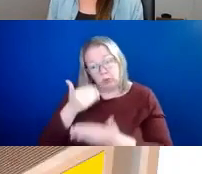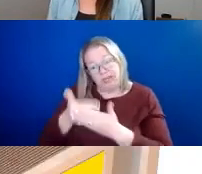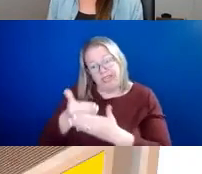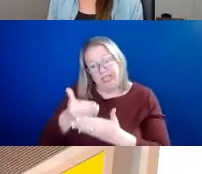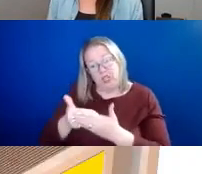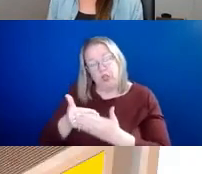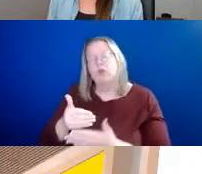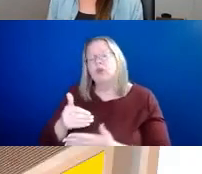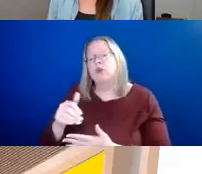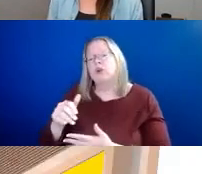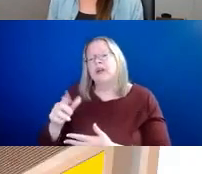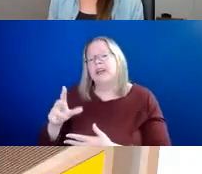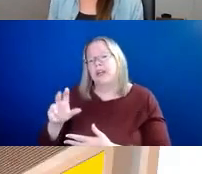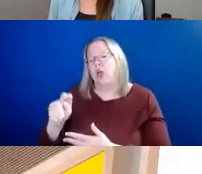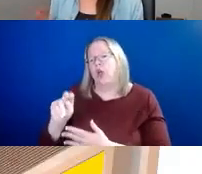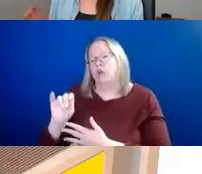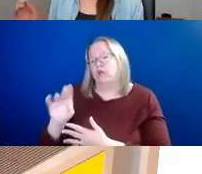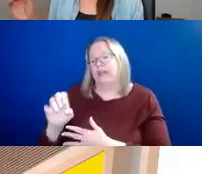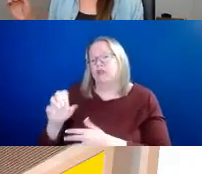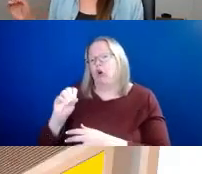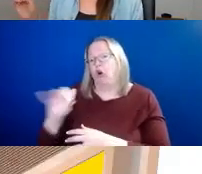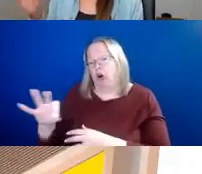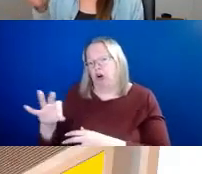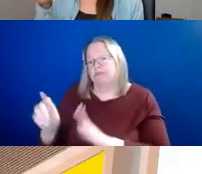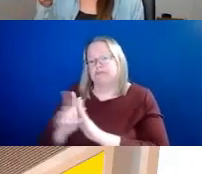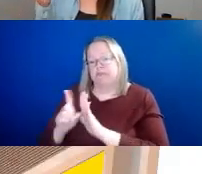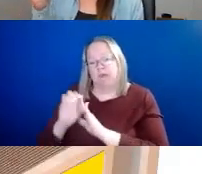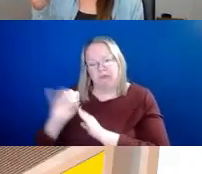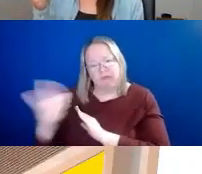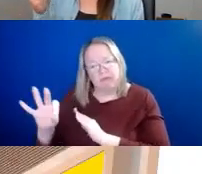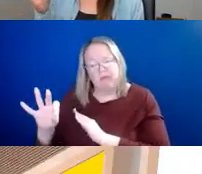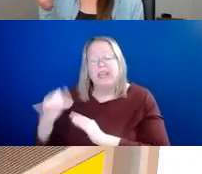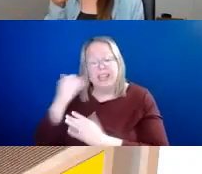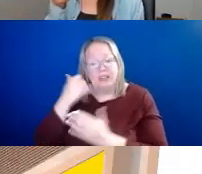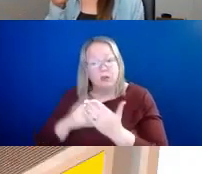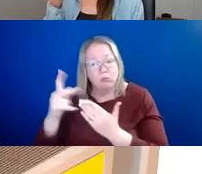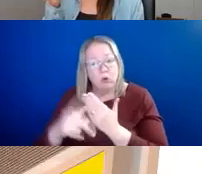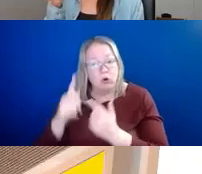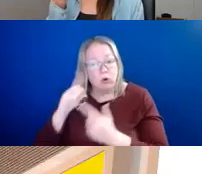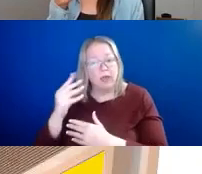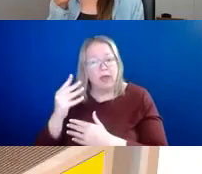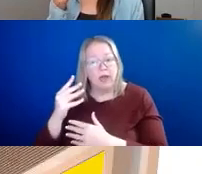everything on silent . If you have a program 12:56:21 that has notification bubbles pop up